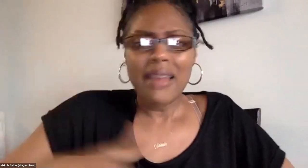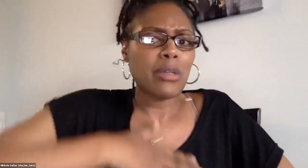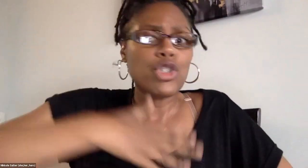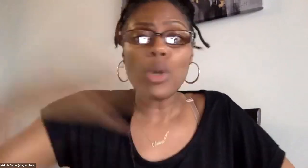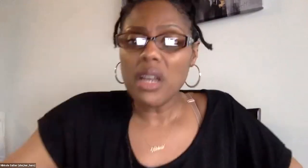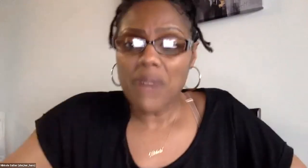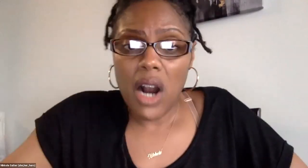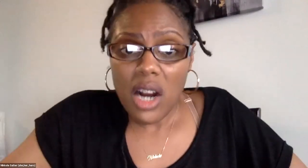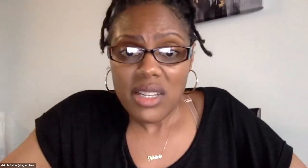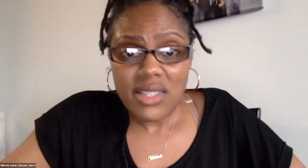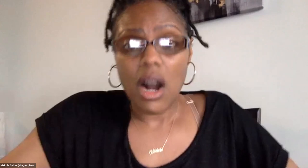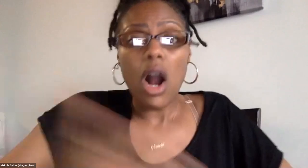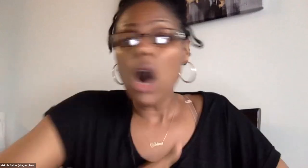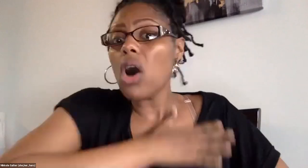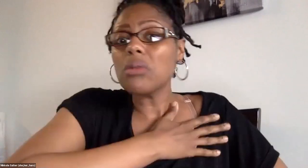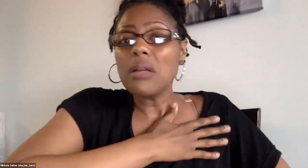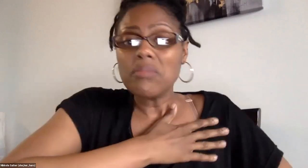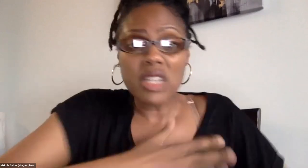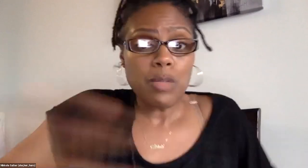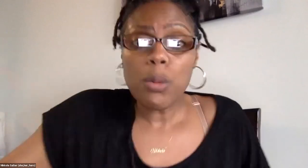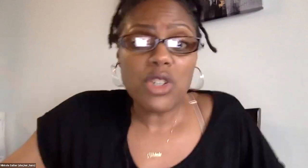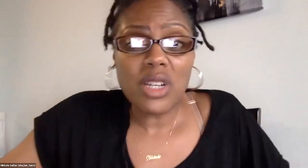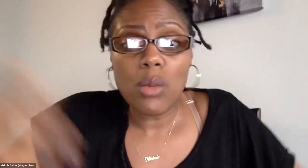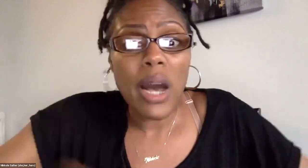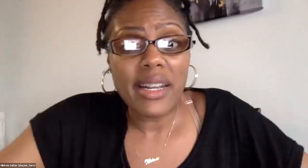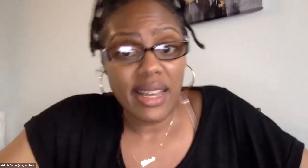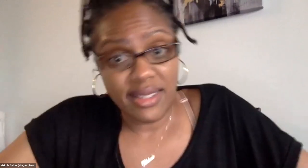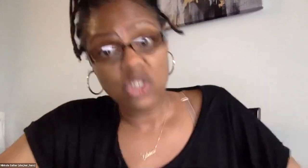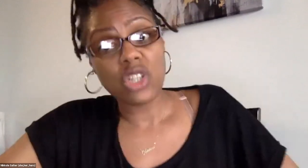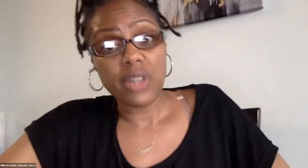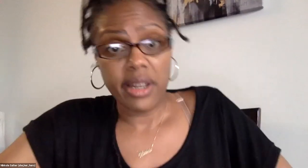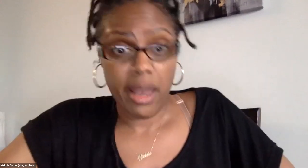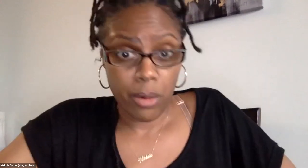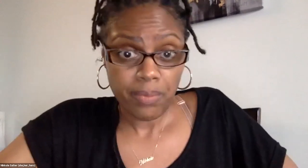and the majority of our artists are all disproportionately white and cisgendered and able.